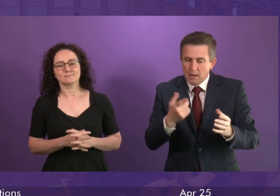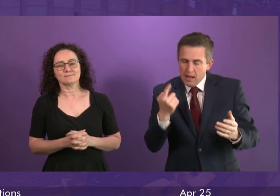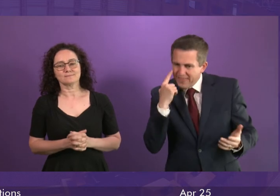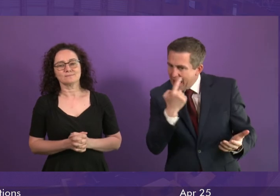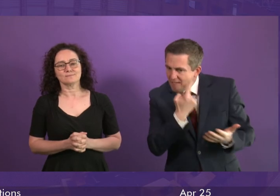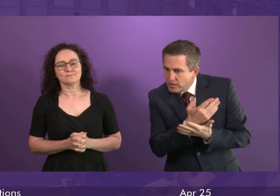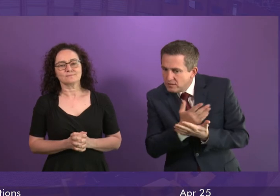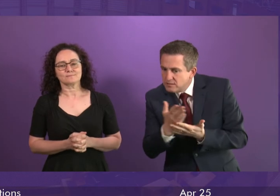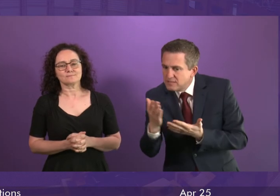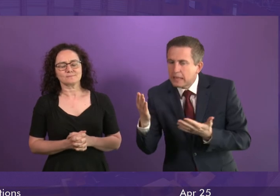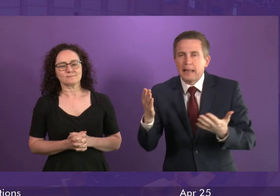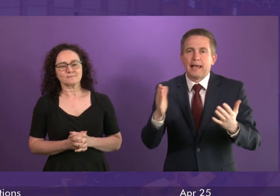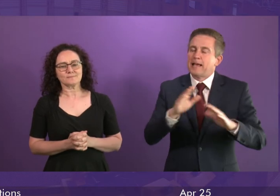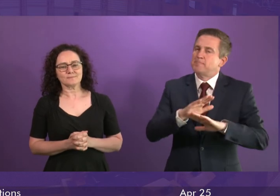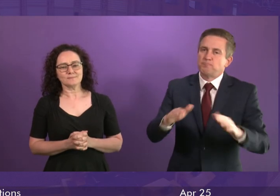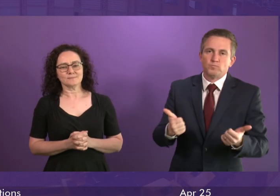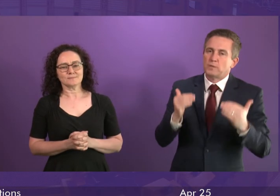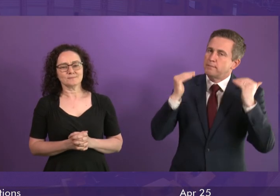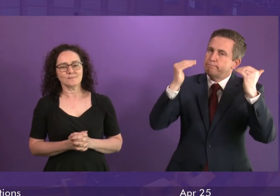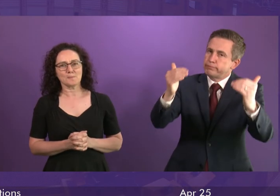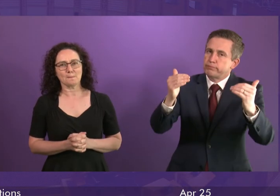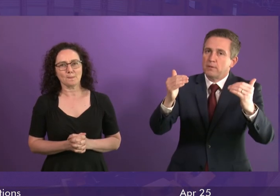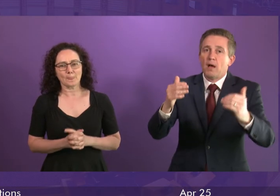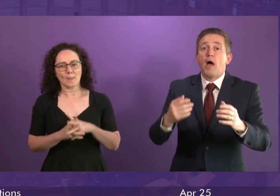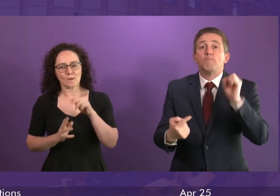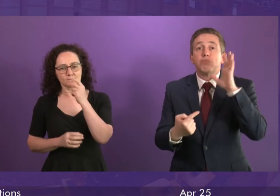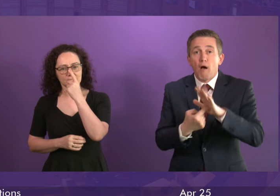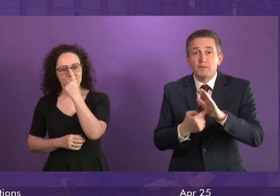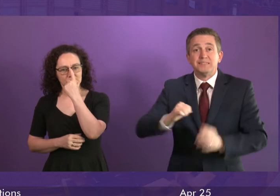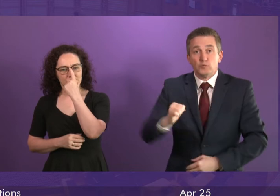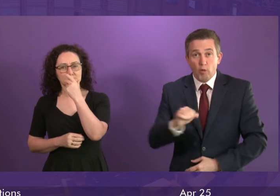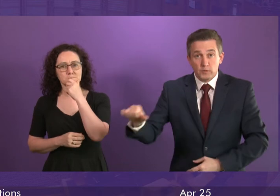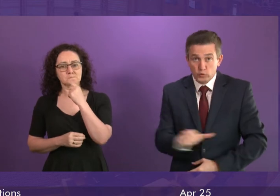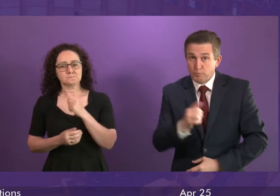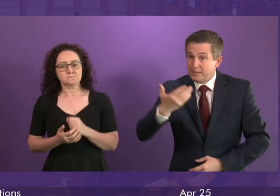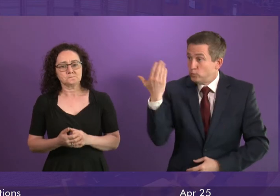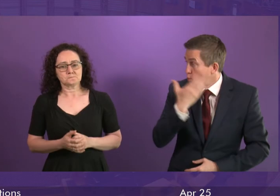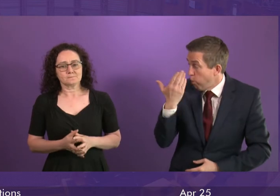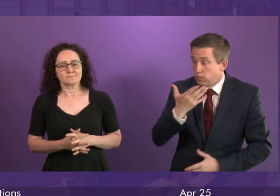All of us want to see the improvement of schools as our number 1 priority, but we cannot just